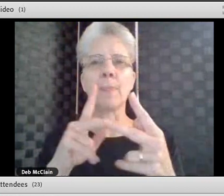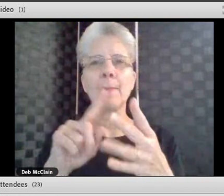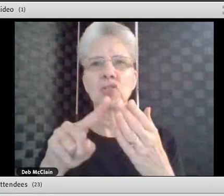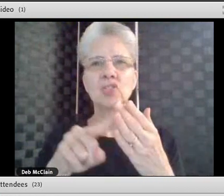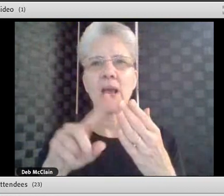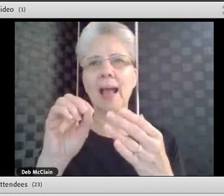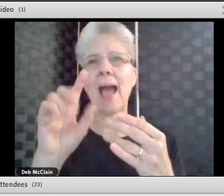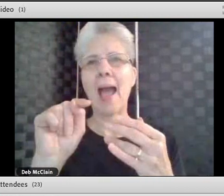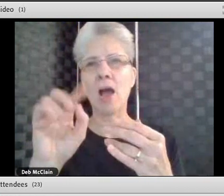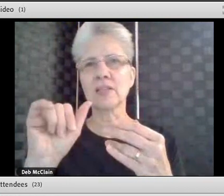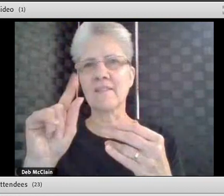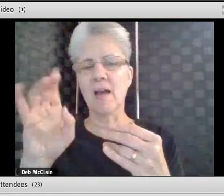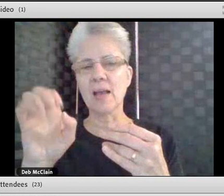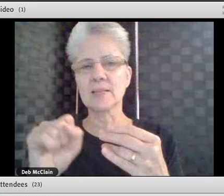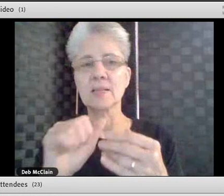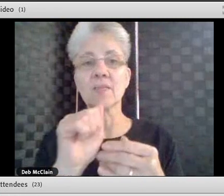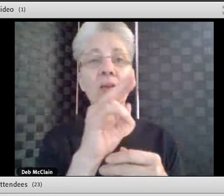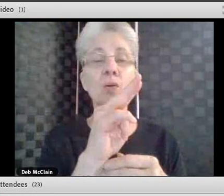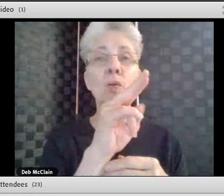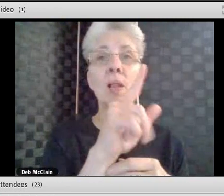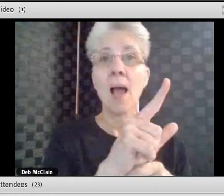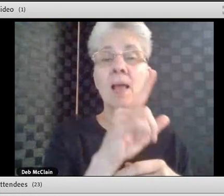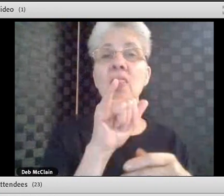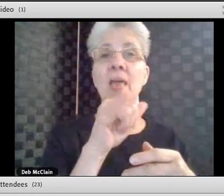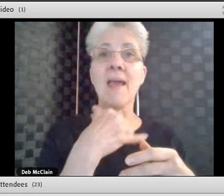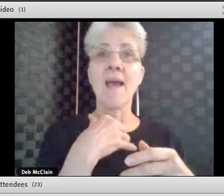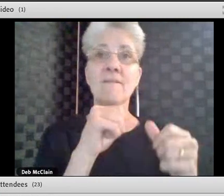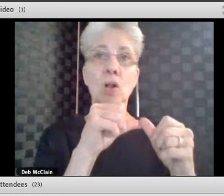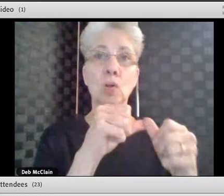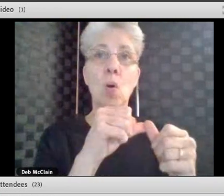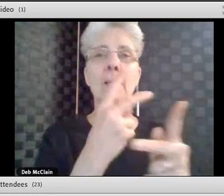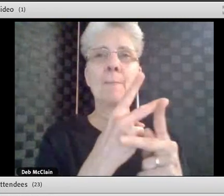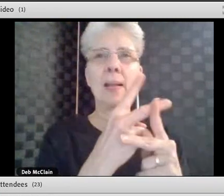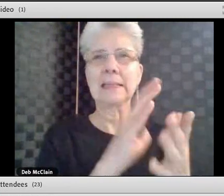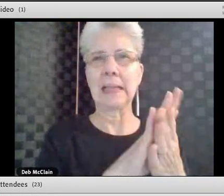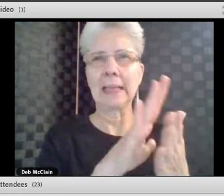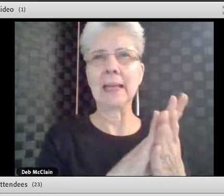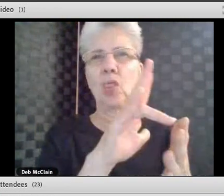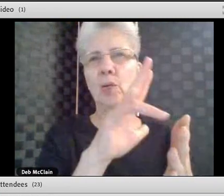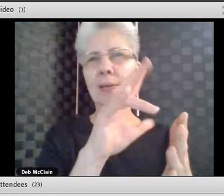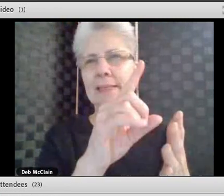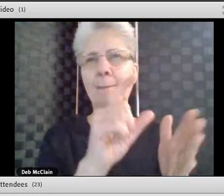and updating it before people check the devices out. For Air University Library, they have ongoing maintenance.